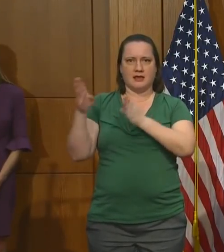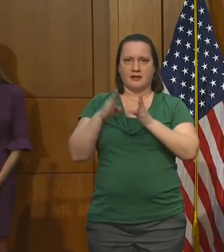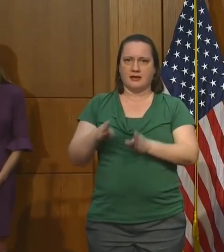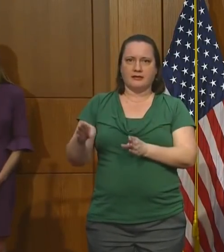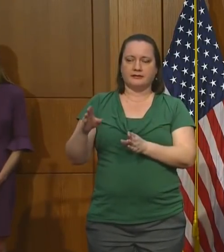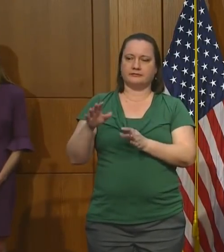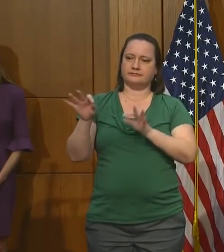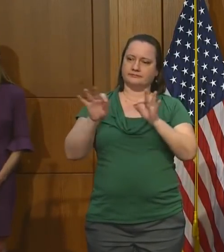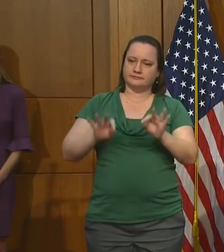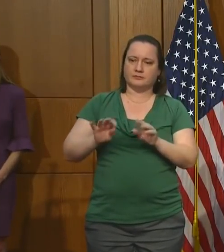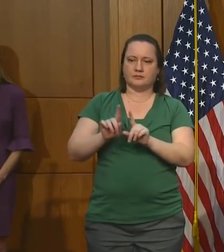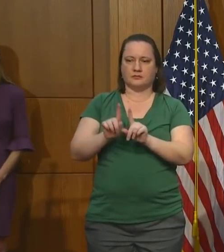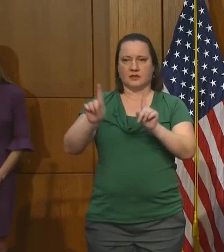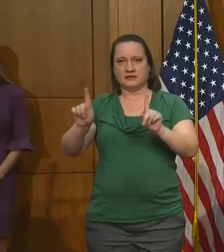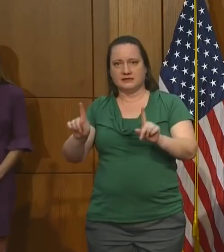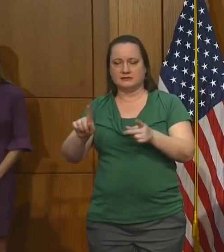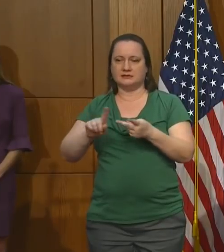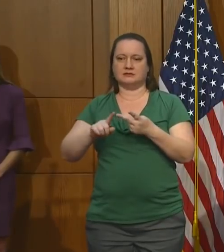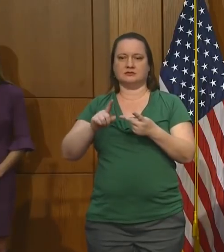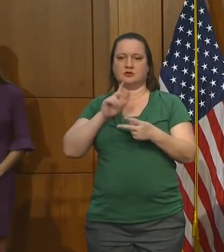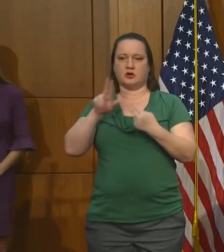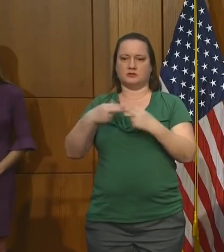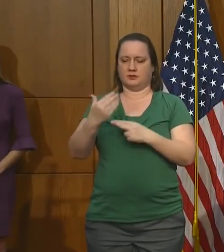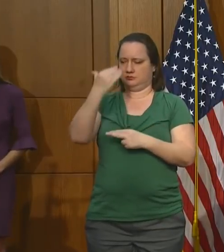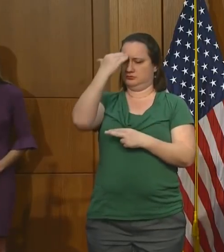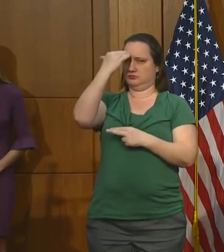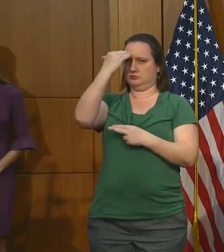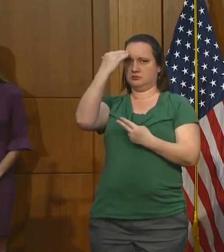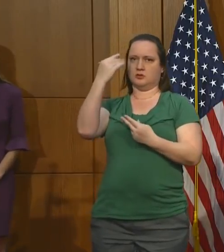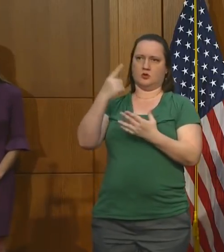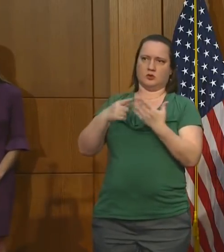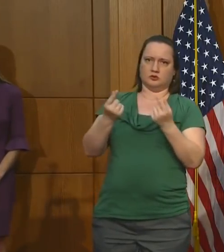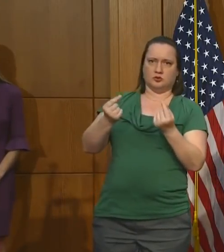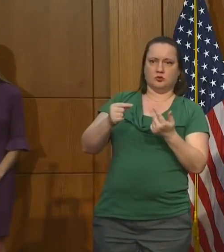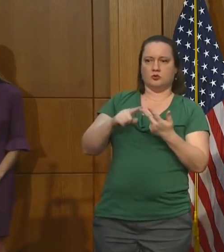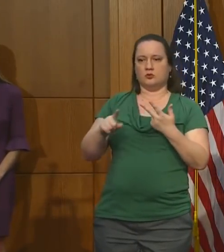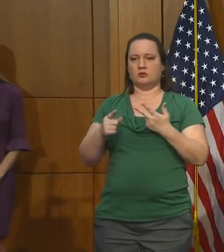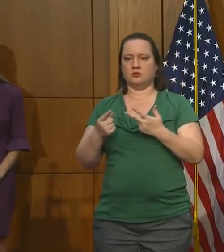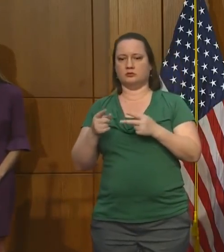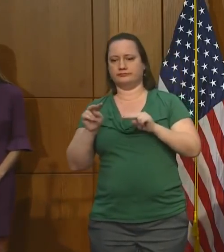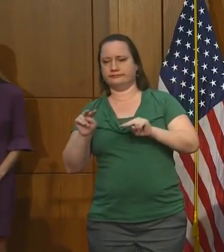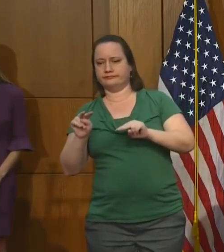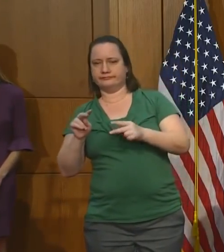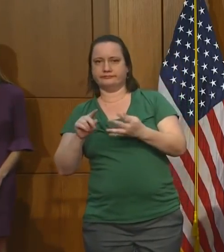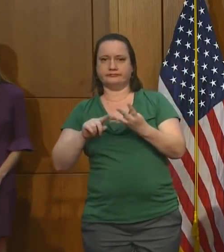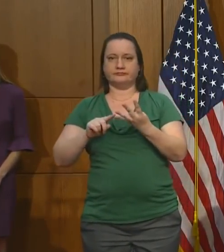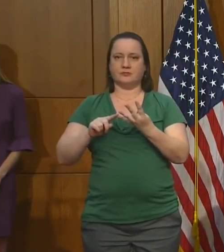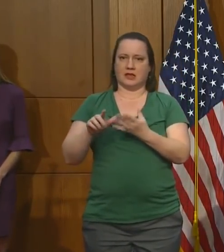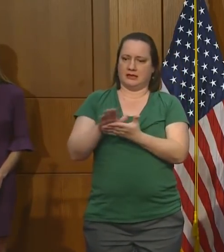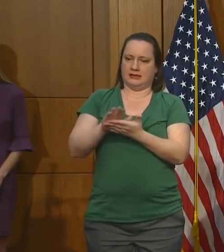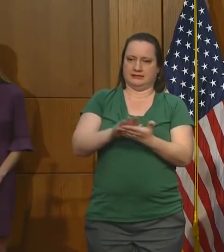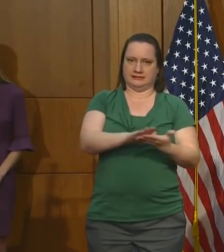BEACH HAS PUT OUT A VERY COMPREHENSIVE PLAN- THAT TALKS ABOUT- DISTANCING IT TALKS